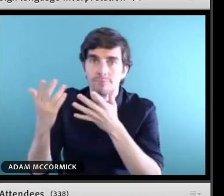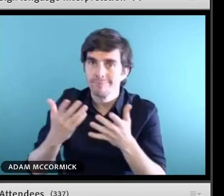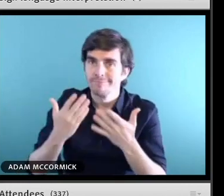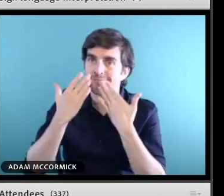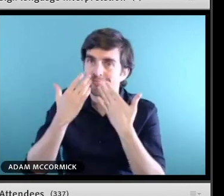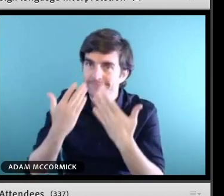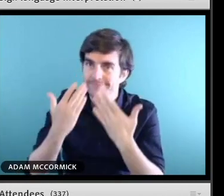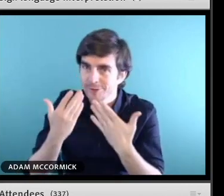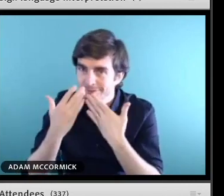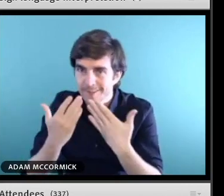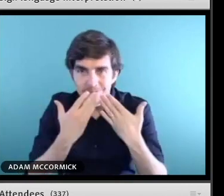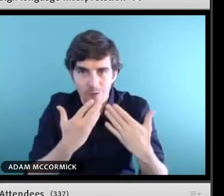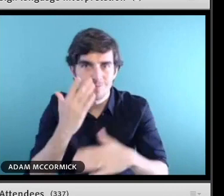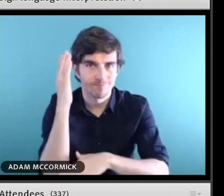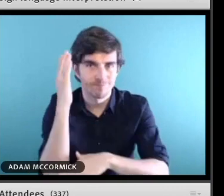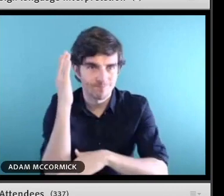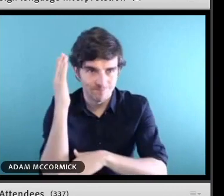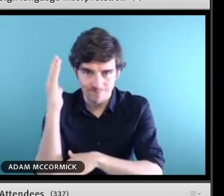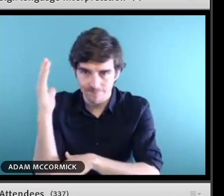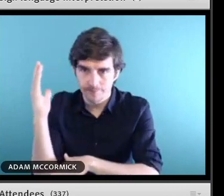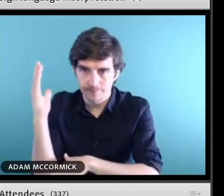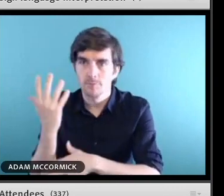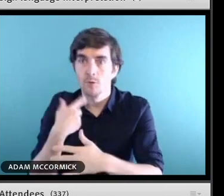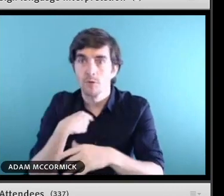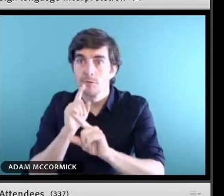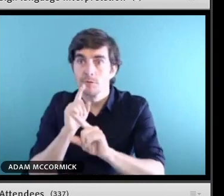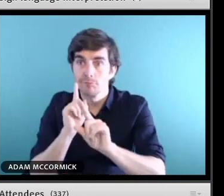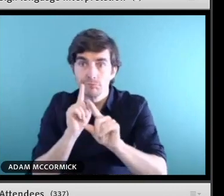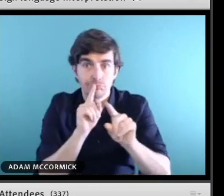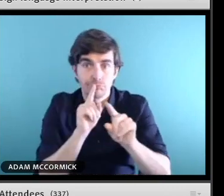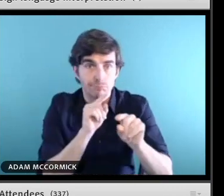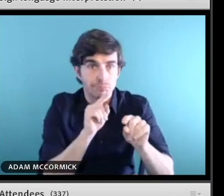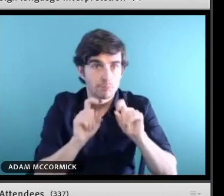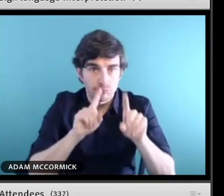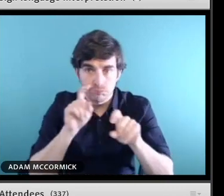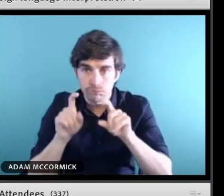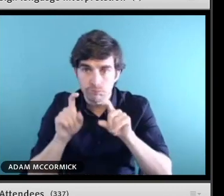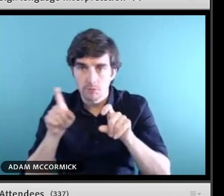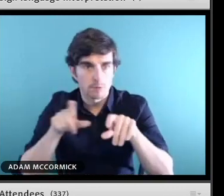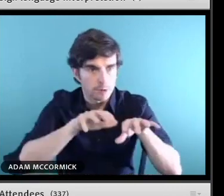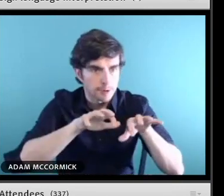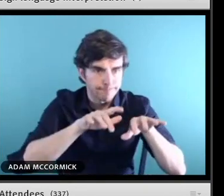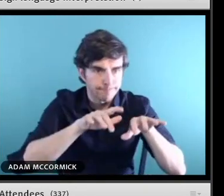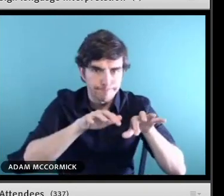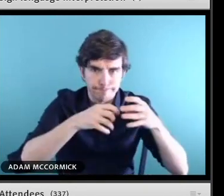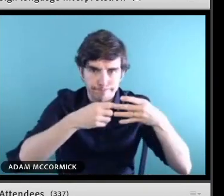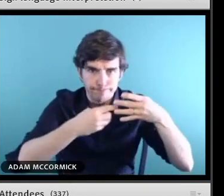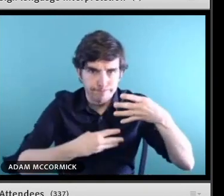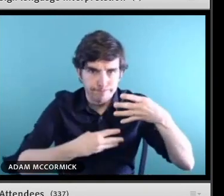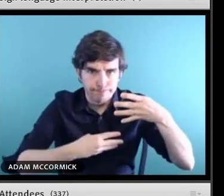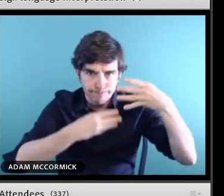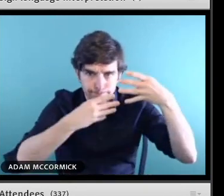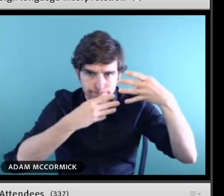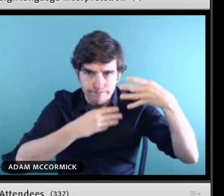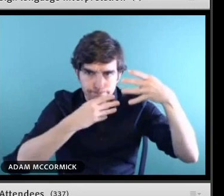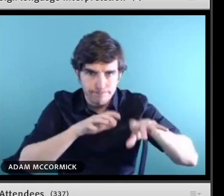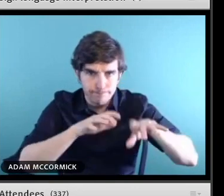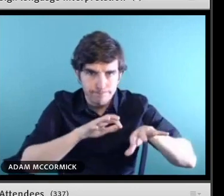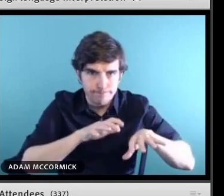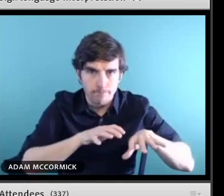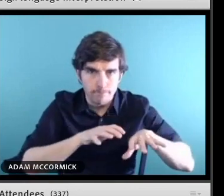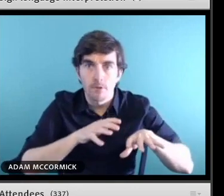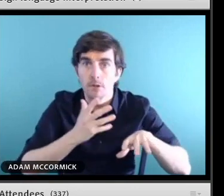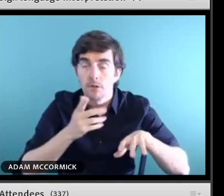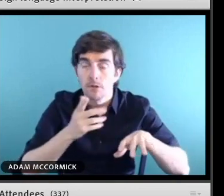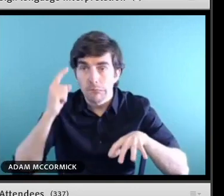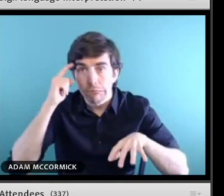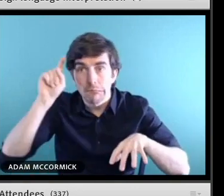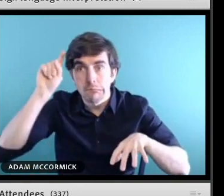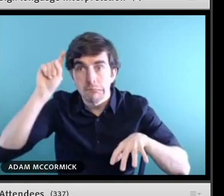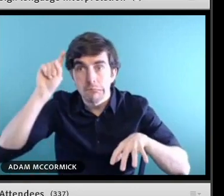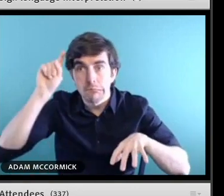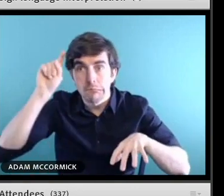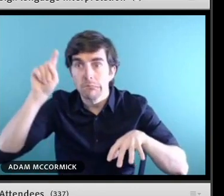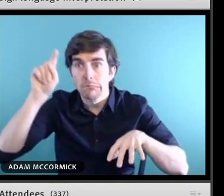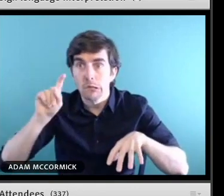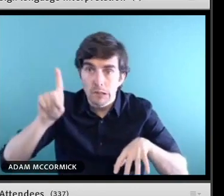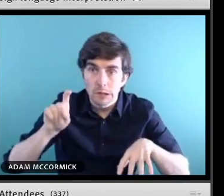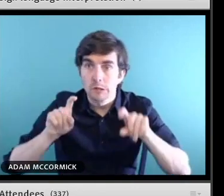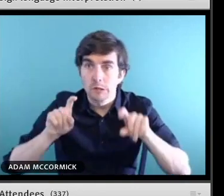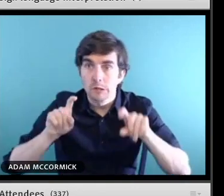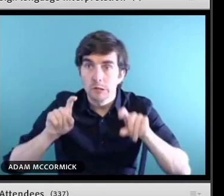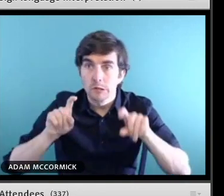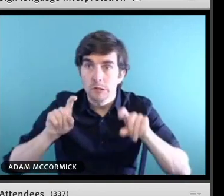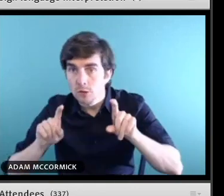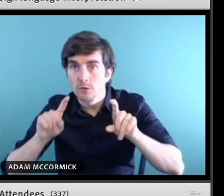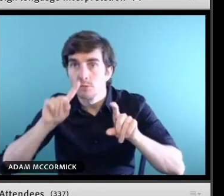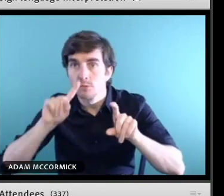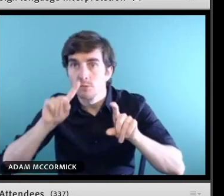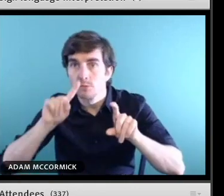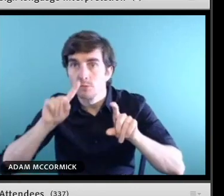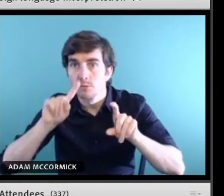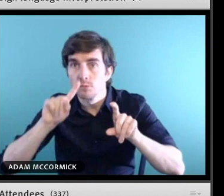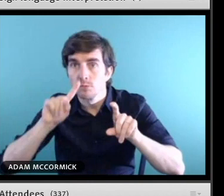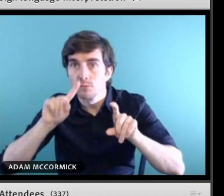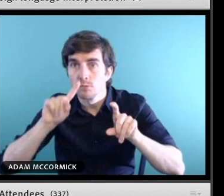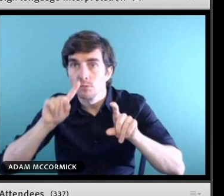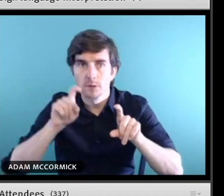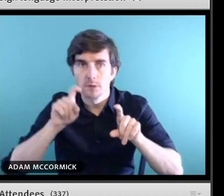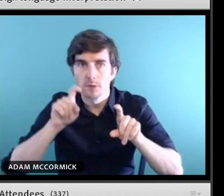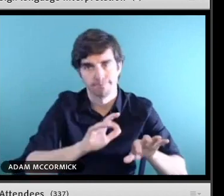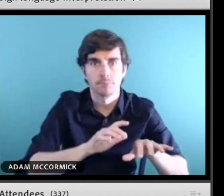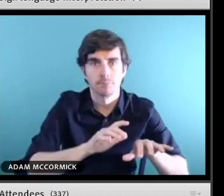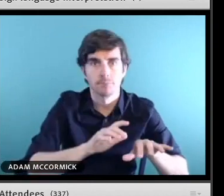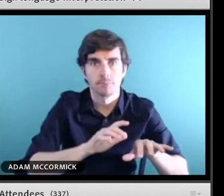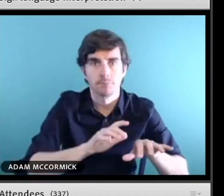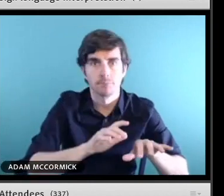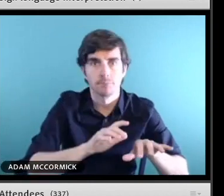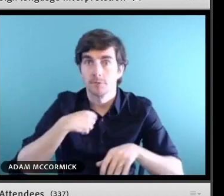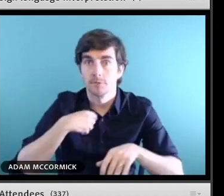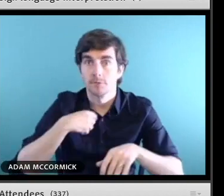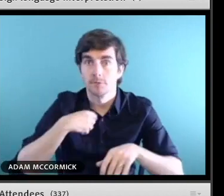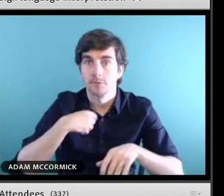if you have not already downloaded it, of course the key messages publication can be